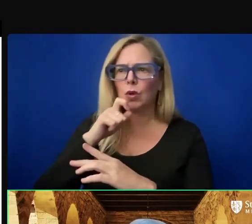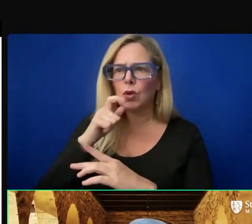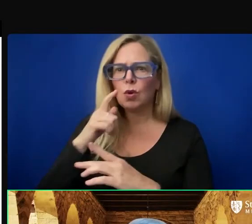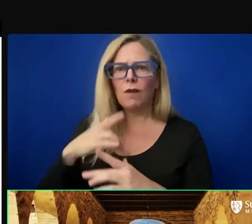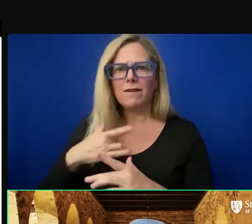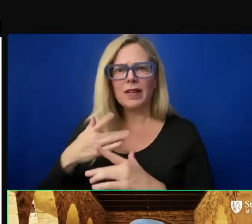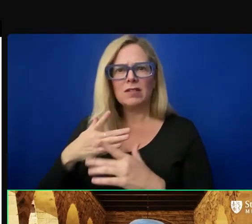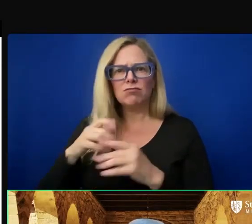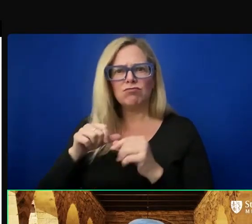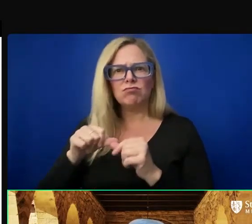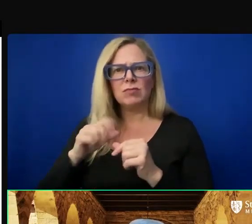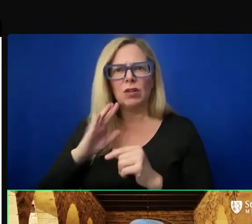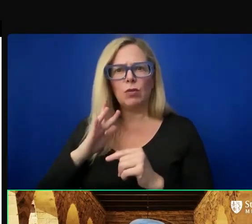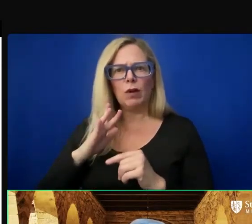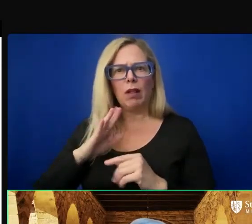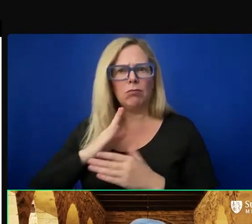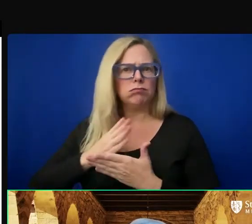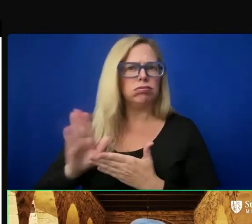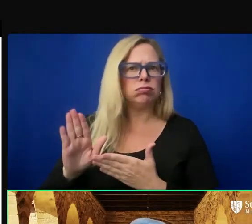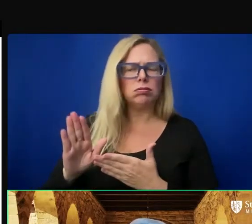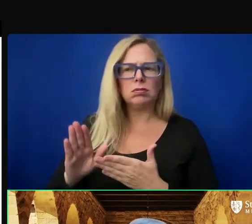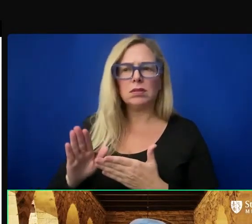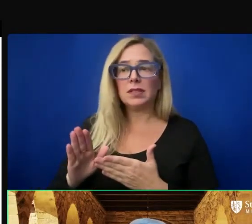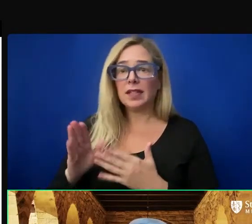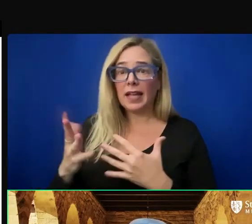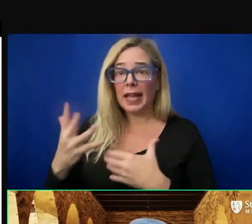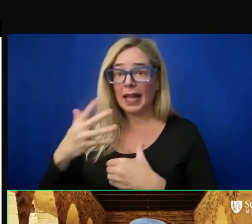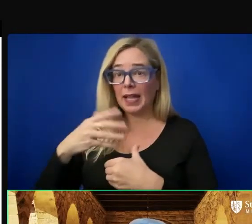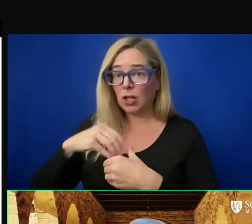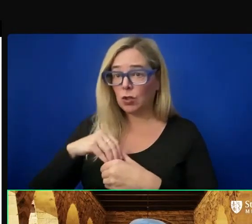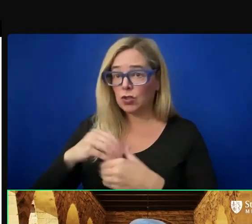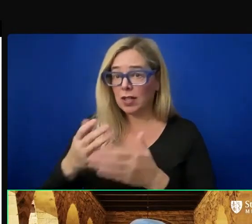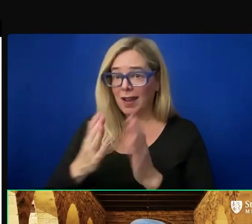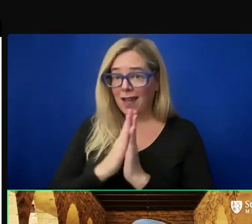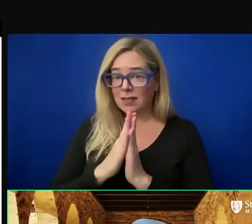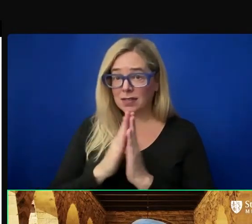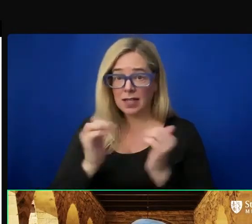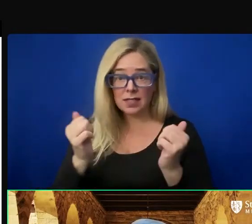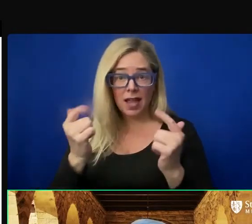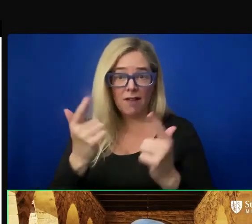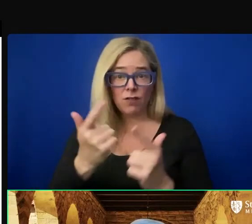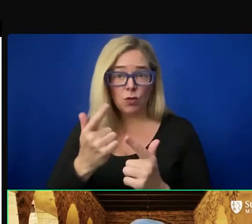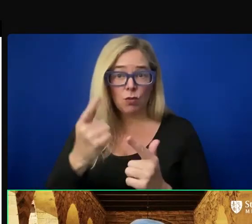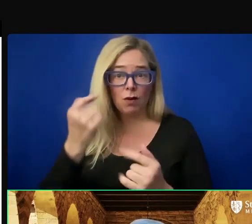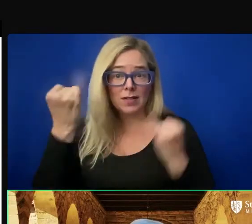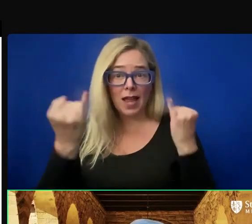Inclusion asks, have everyone's ideas been heard? And justice responds,